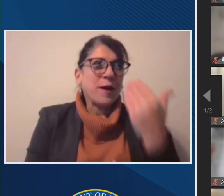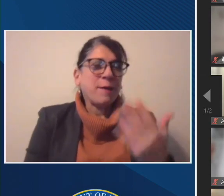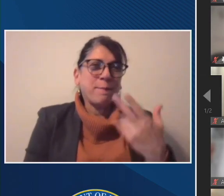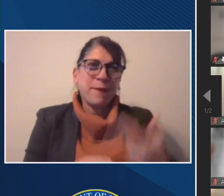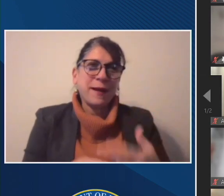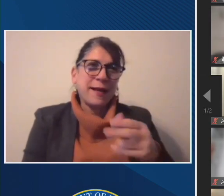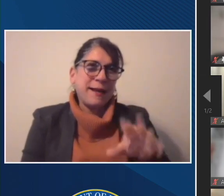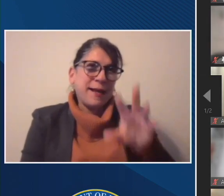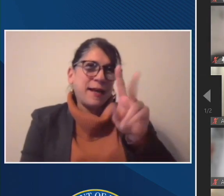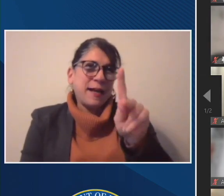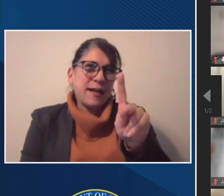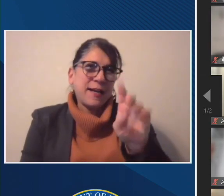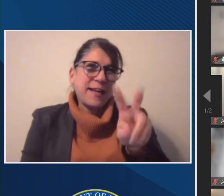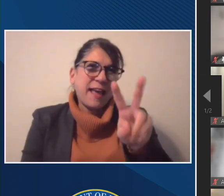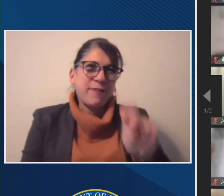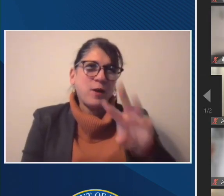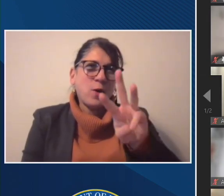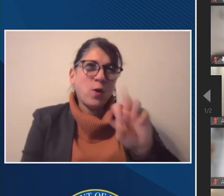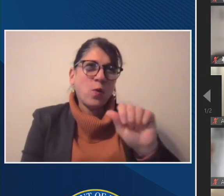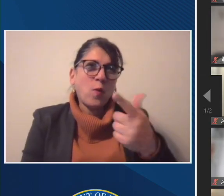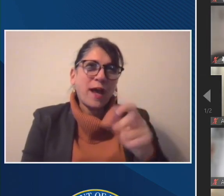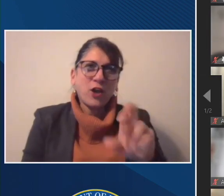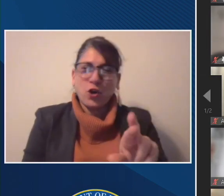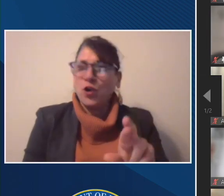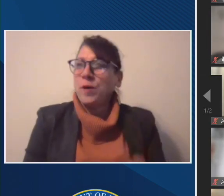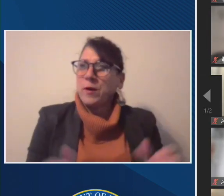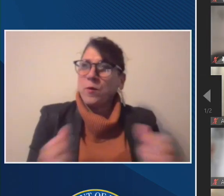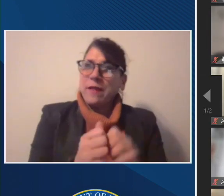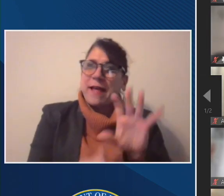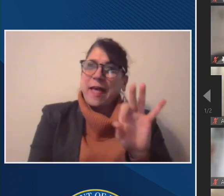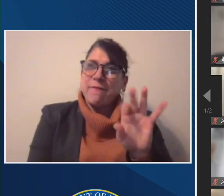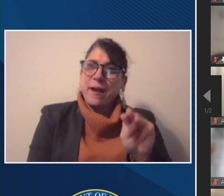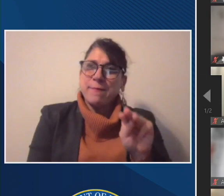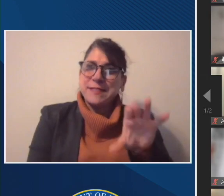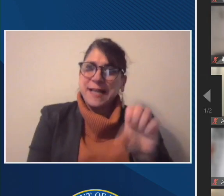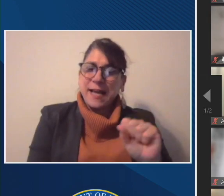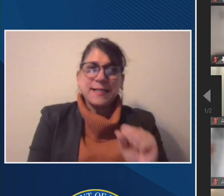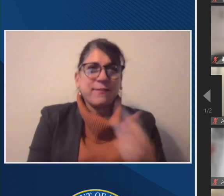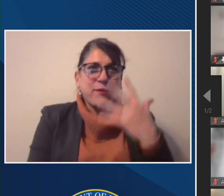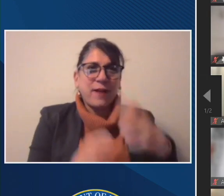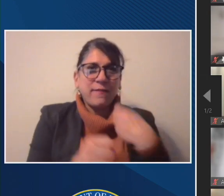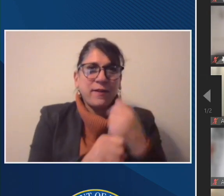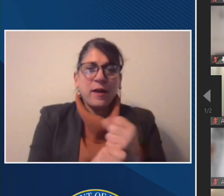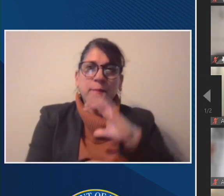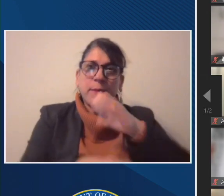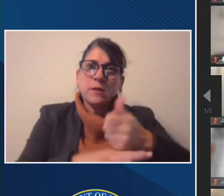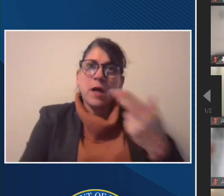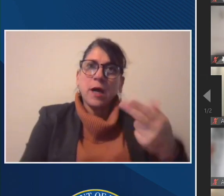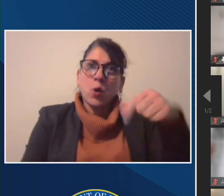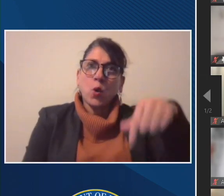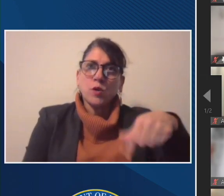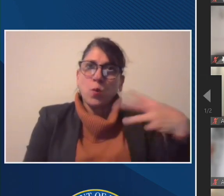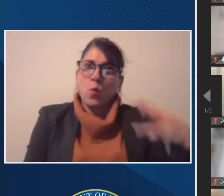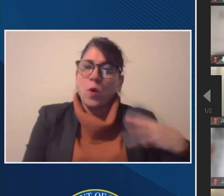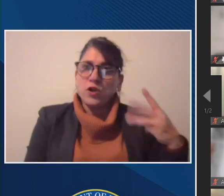I've been with FMCS a little over five years. Based out of the headquarters in Washington D.C., calling from Northern